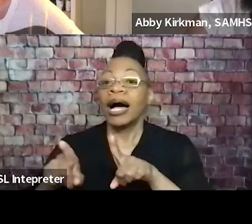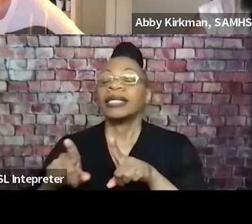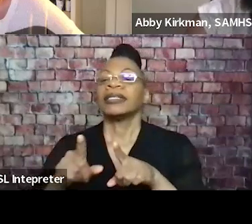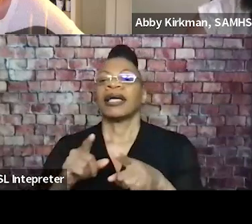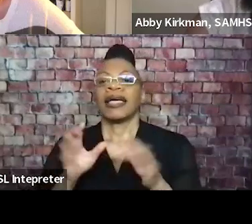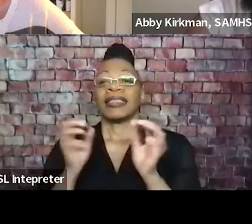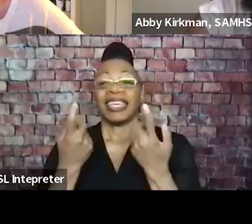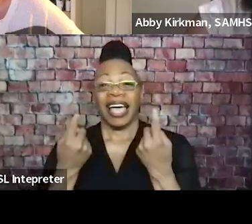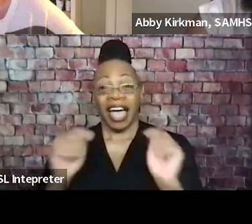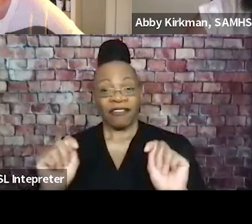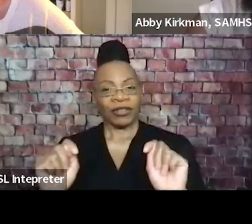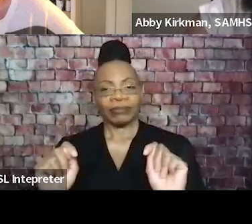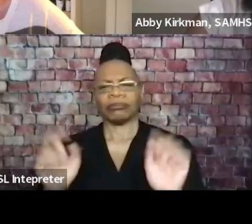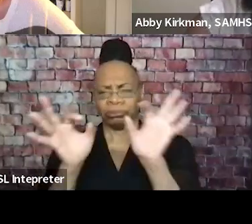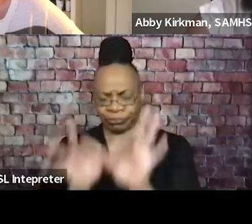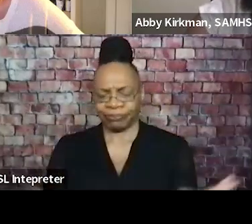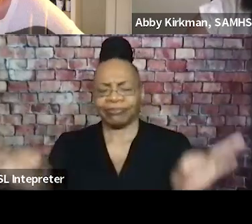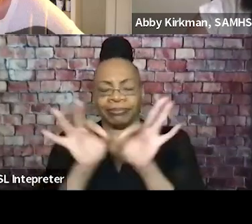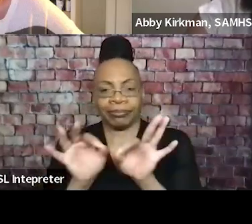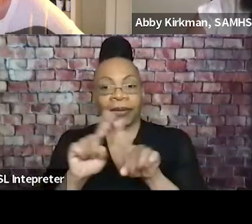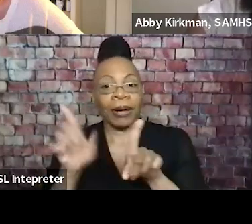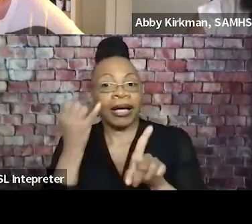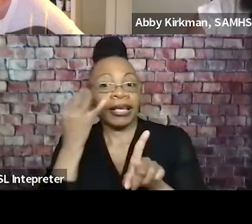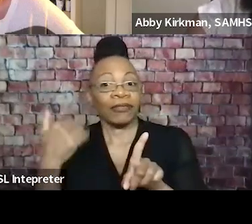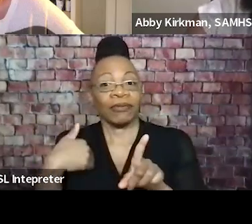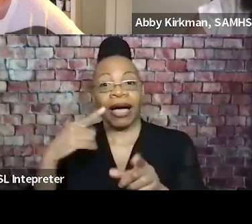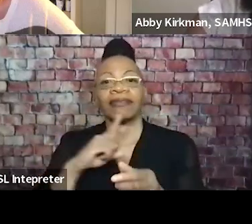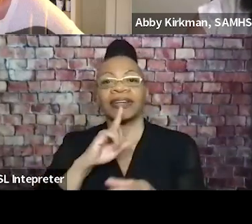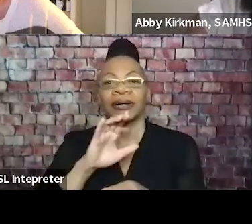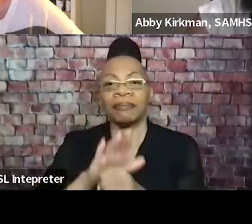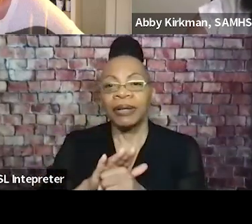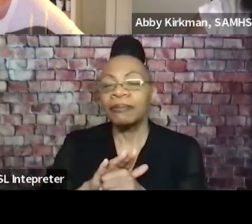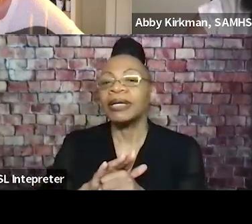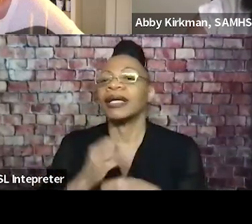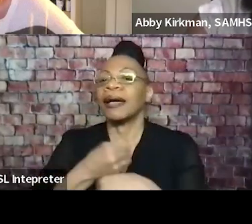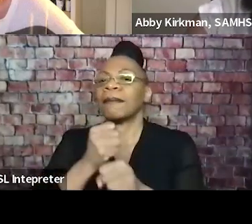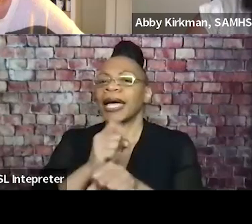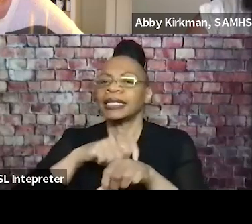And so if you have that commitment and you can make the time to really gather the evidence,